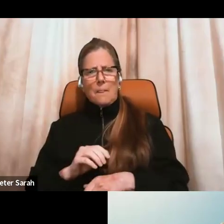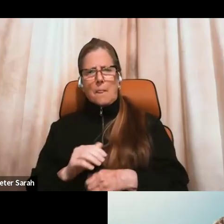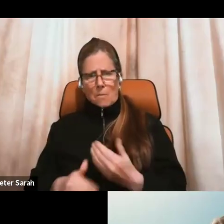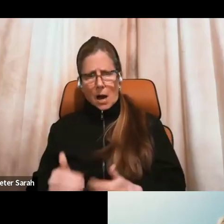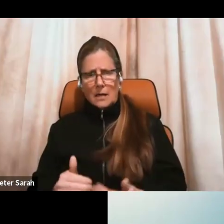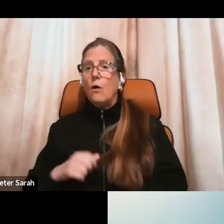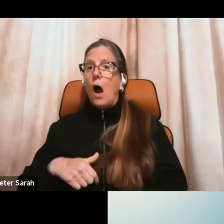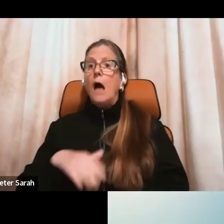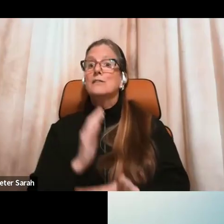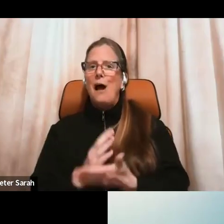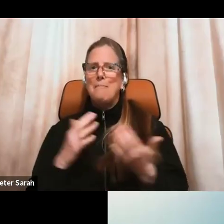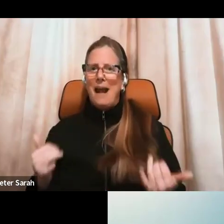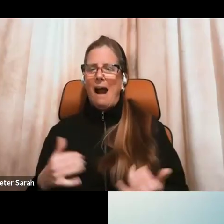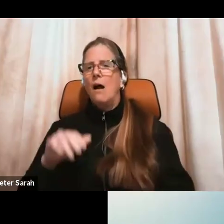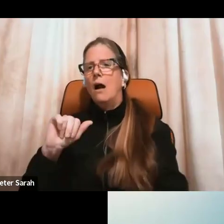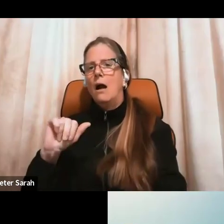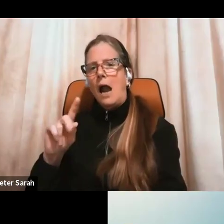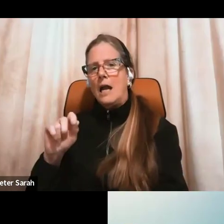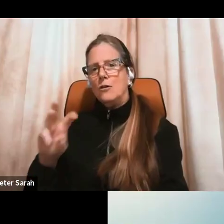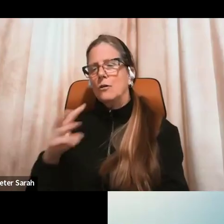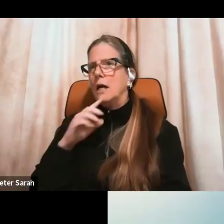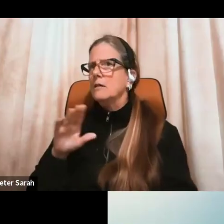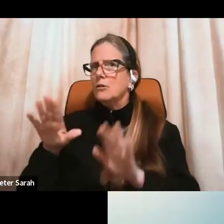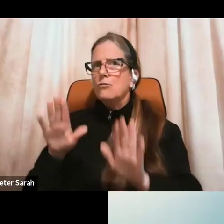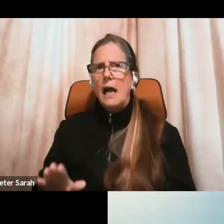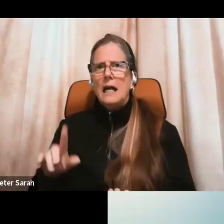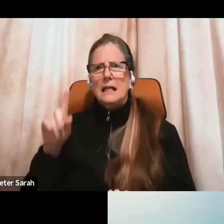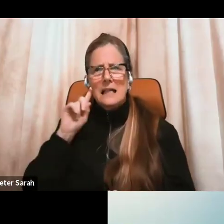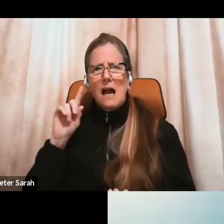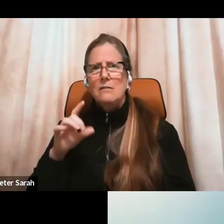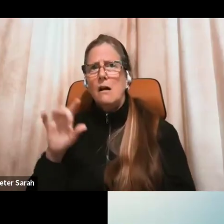Okay, great. Well, that sounds very promising, so we can expect good things coming down the pipeline